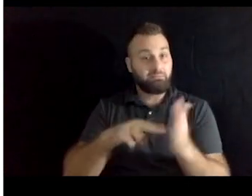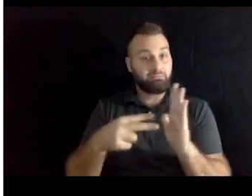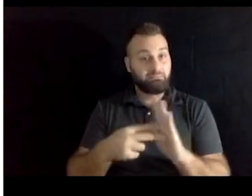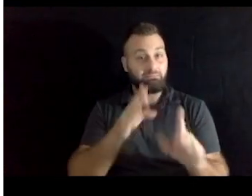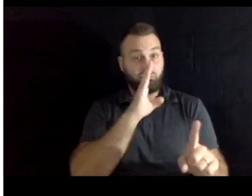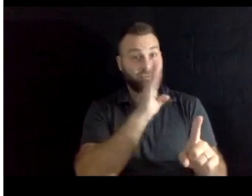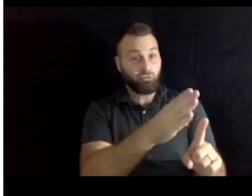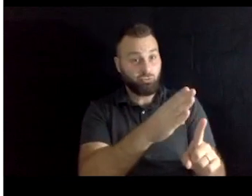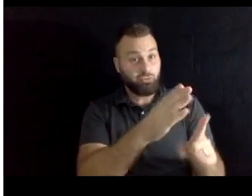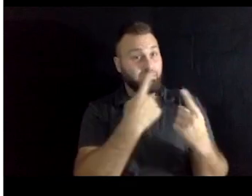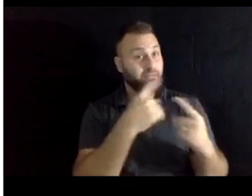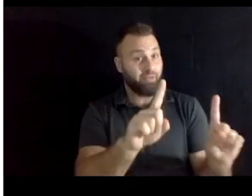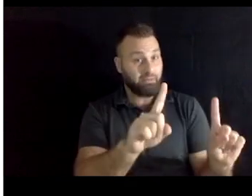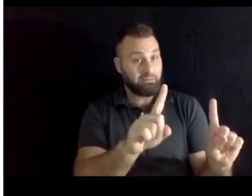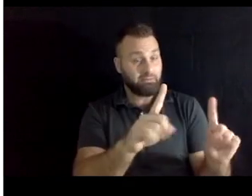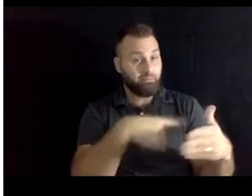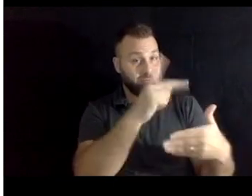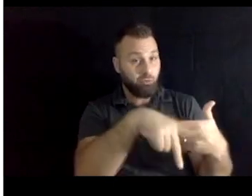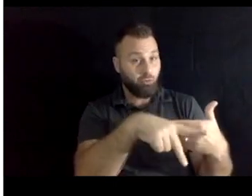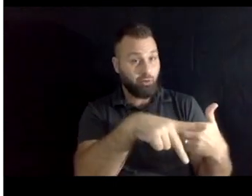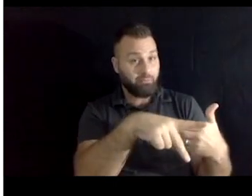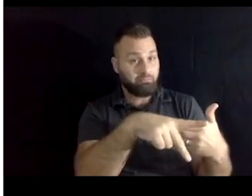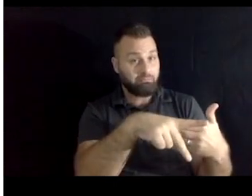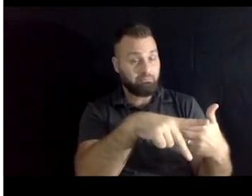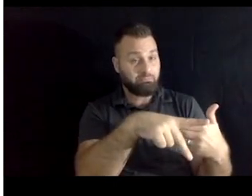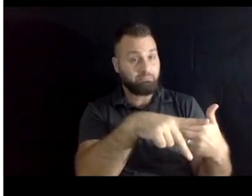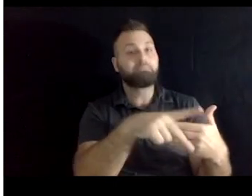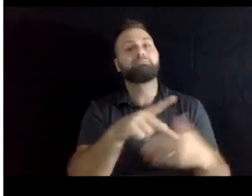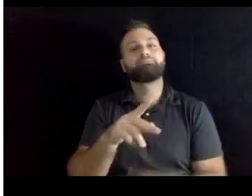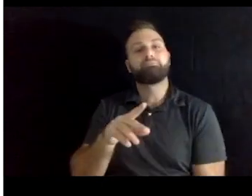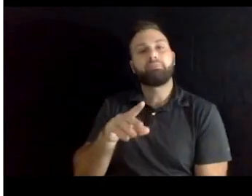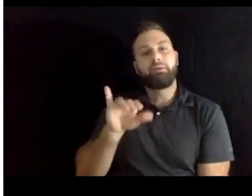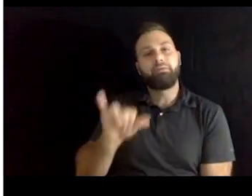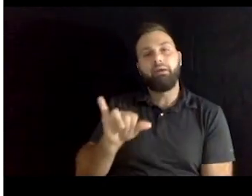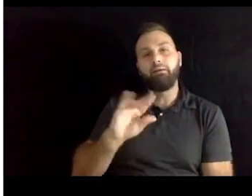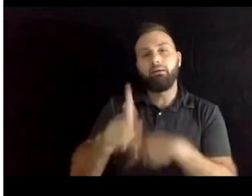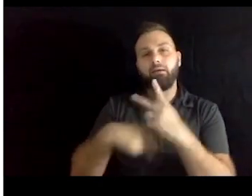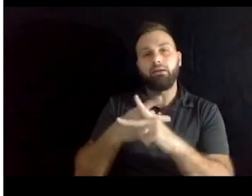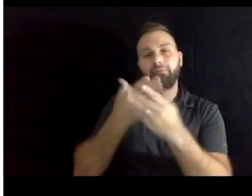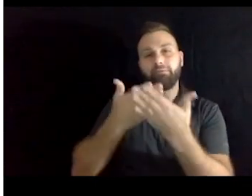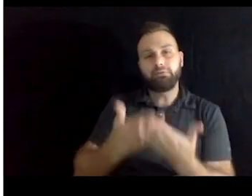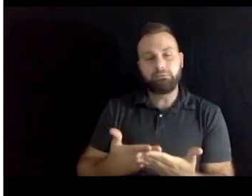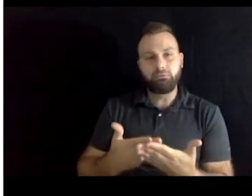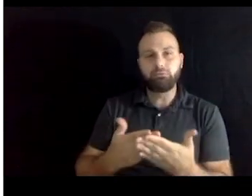isolates the direct effects of a program. And this type of evidence can be hard